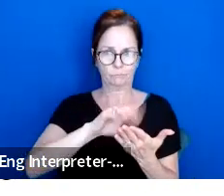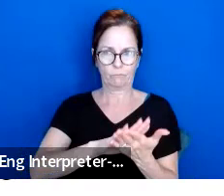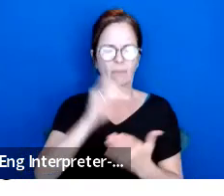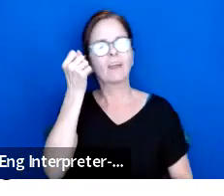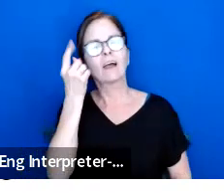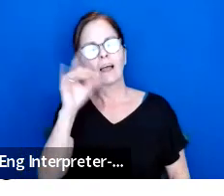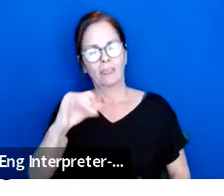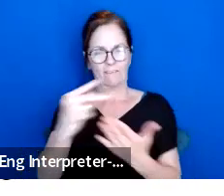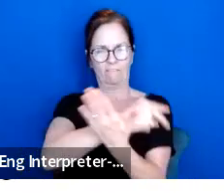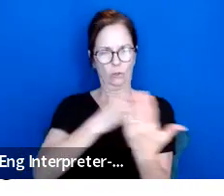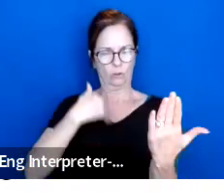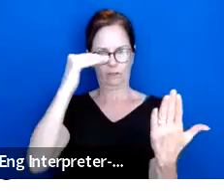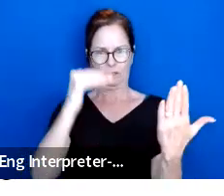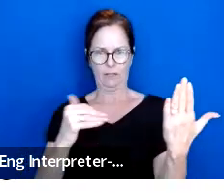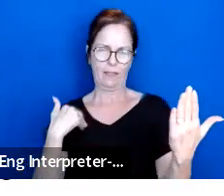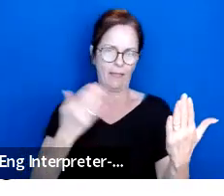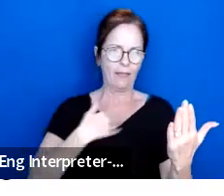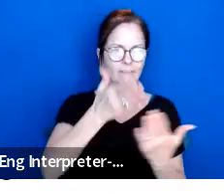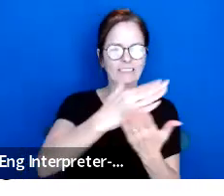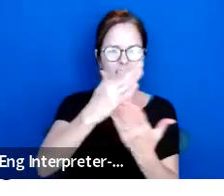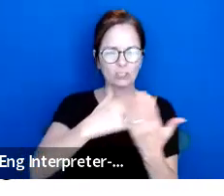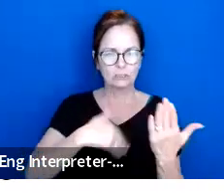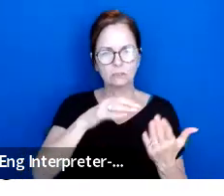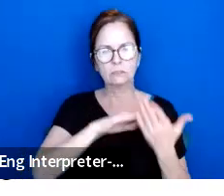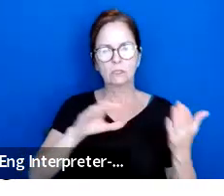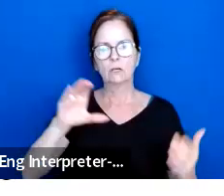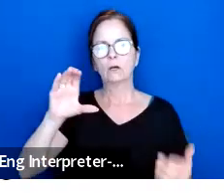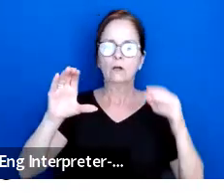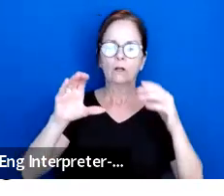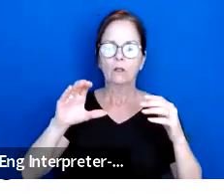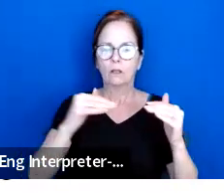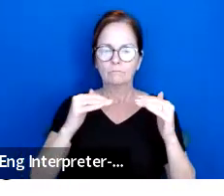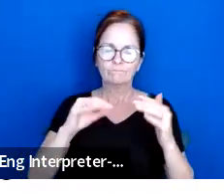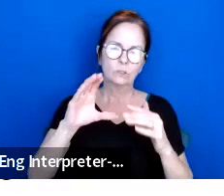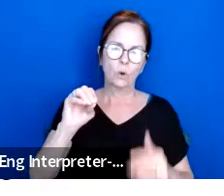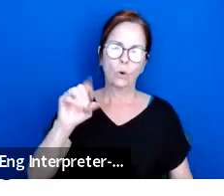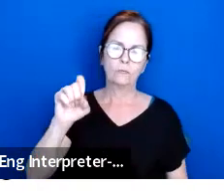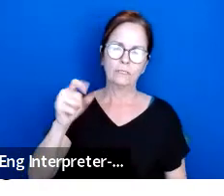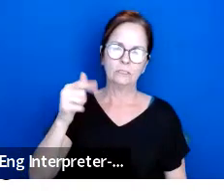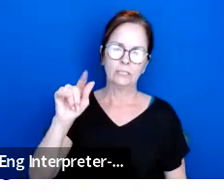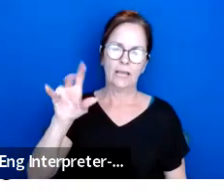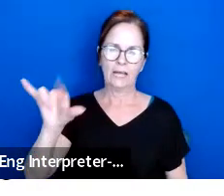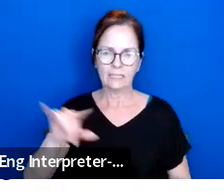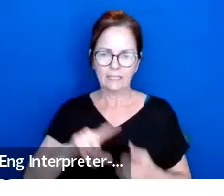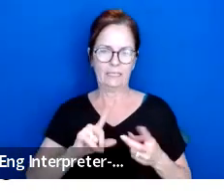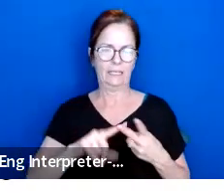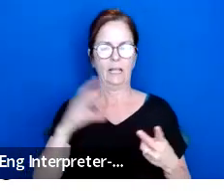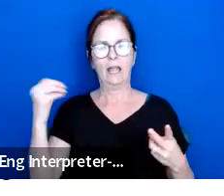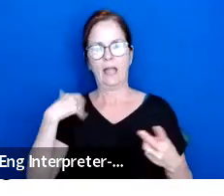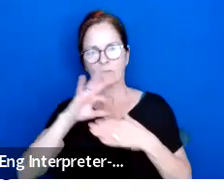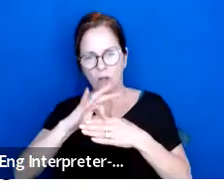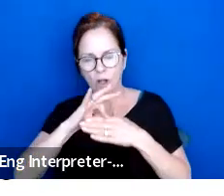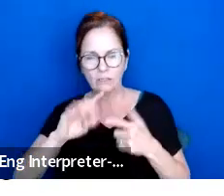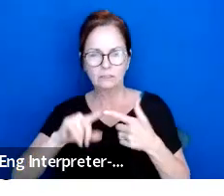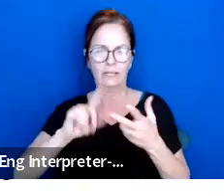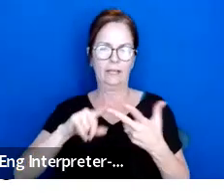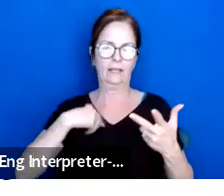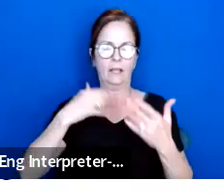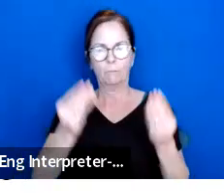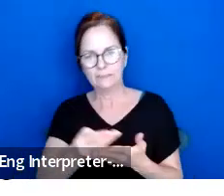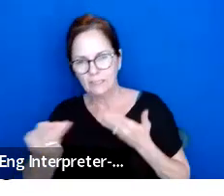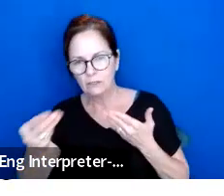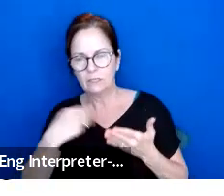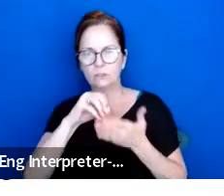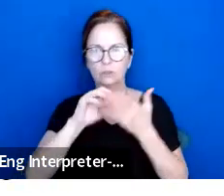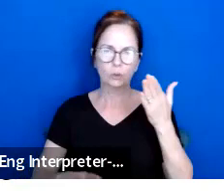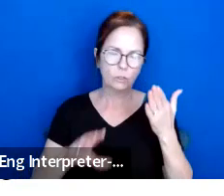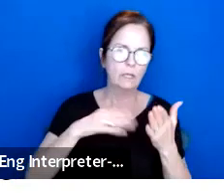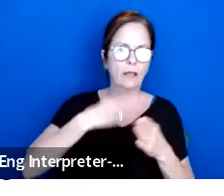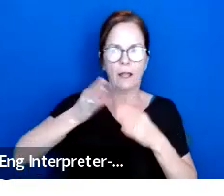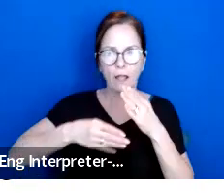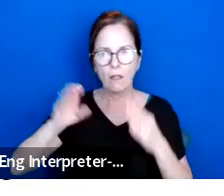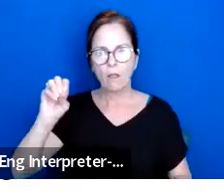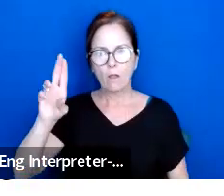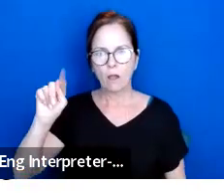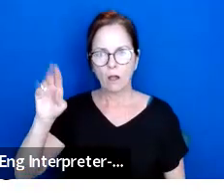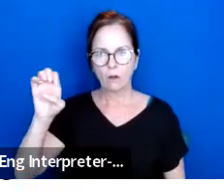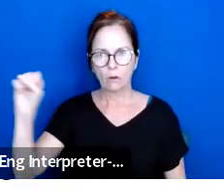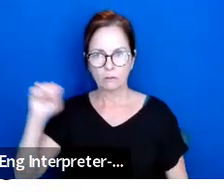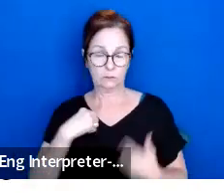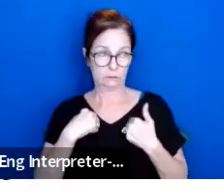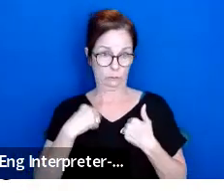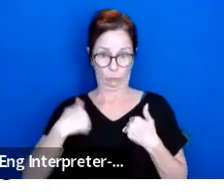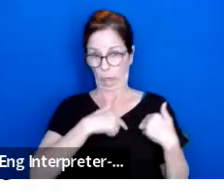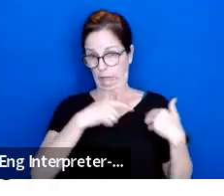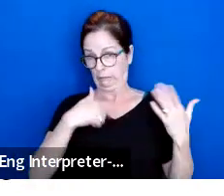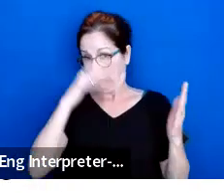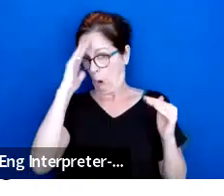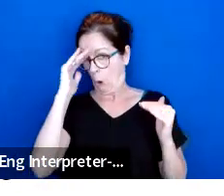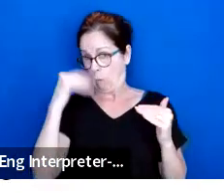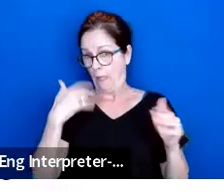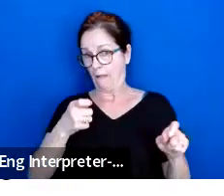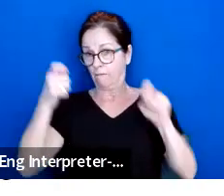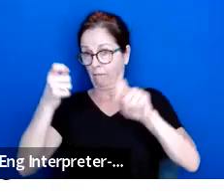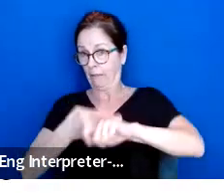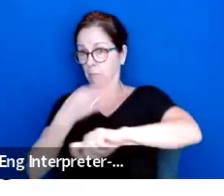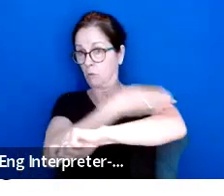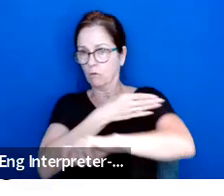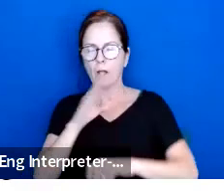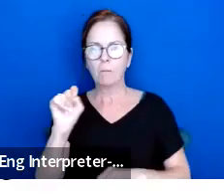There sections on collegiality. There are sections that are, based off of content. And materials adhering to the student outcome learning outcomes I think we should all hope that there's improvement but some of the recommendations may have nothing to do.